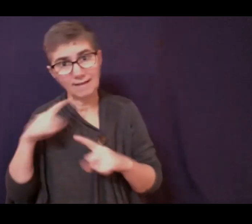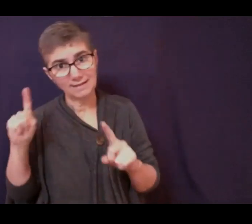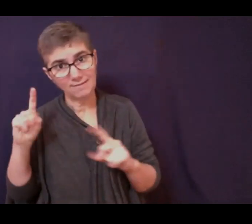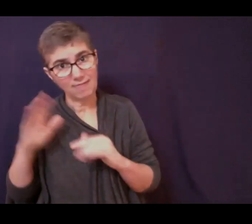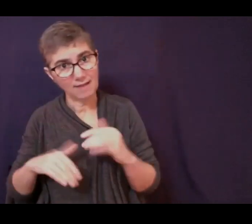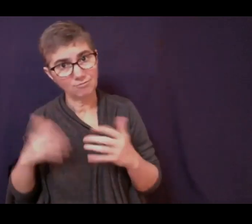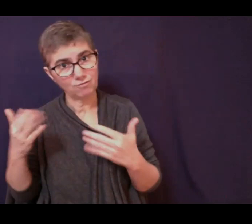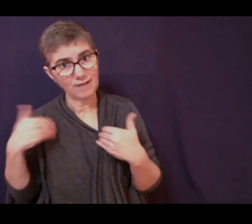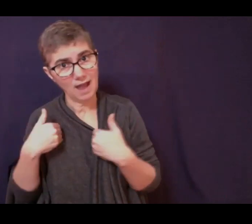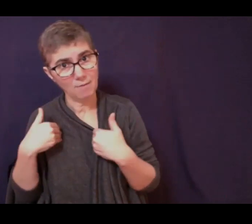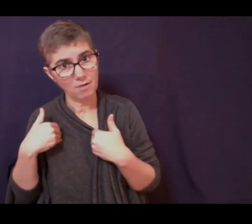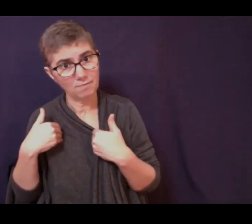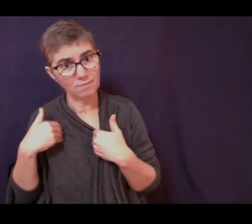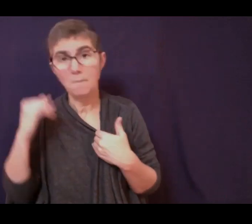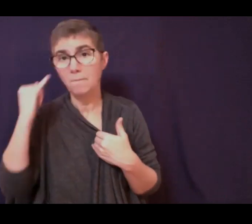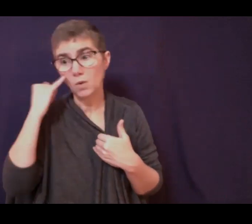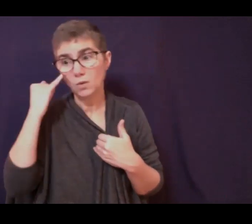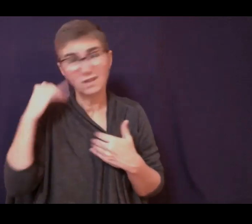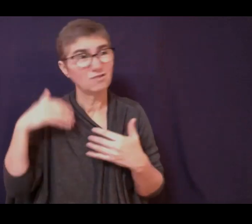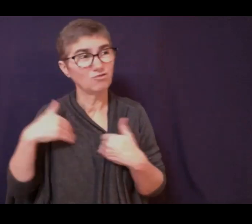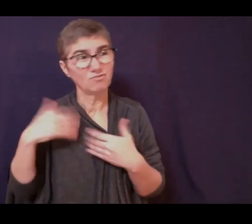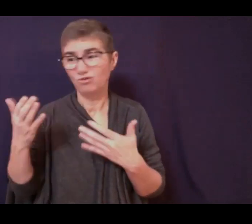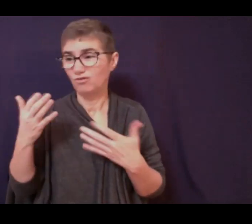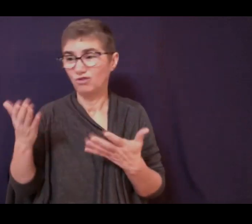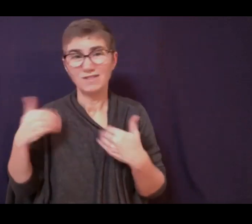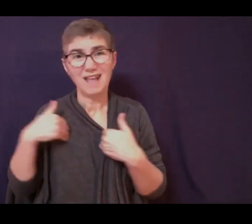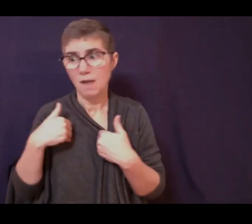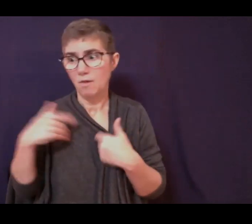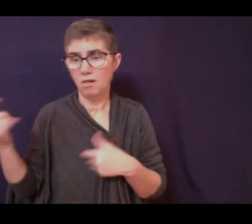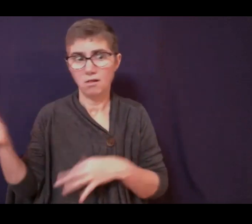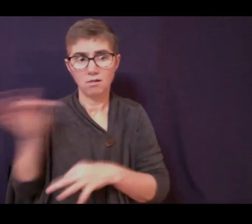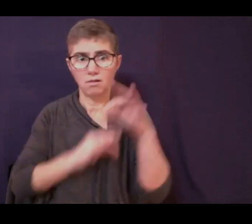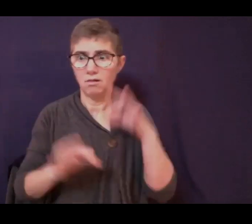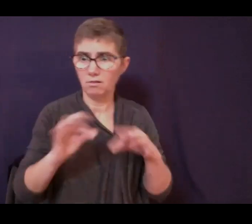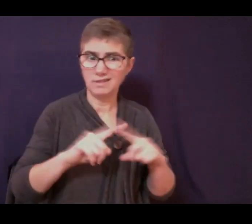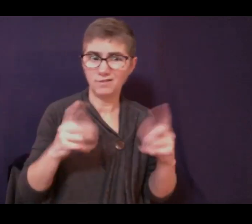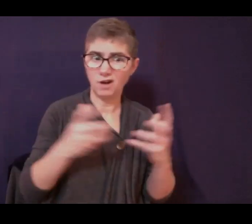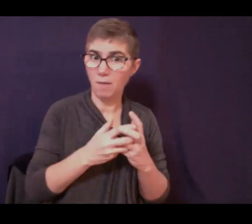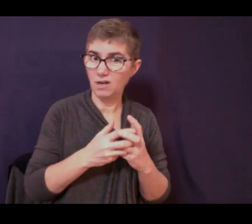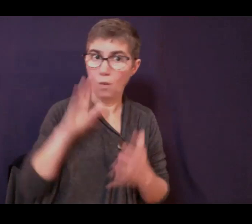we provide a different accommodation you know how is that going to you know what diff you know what